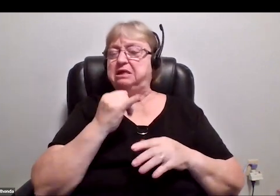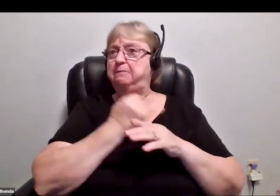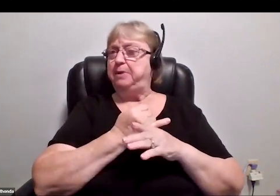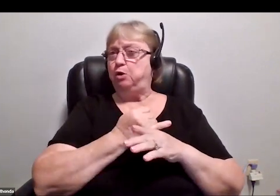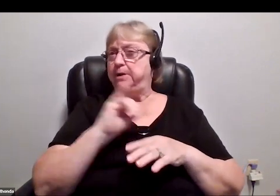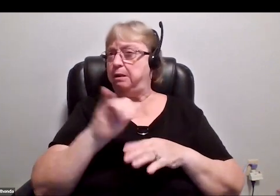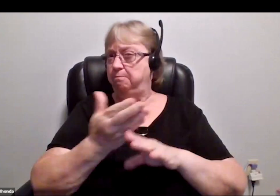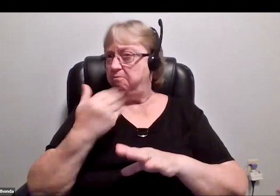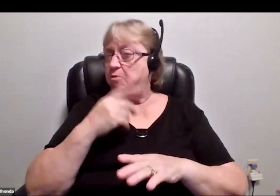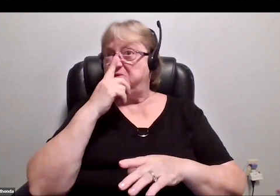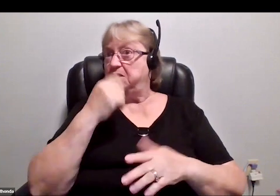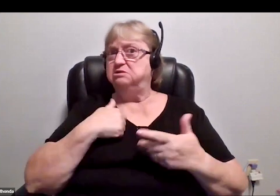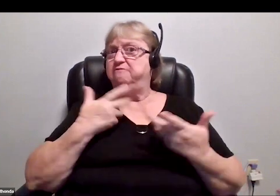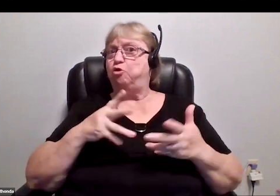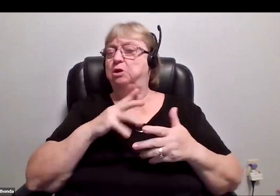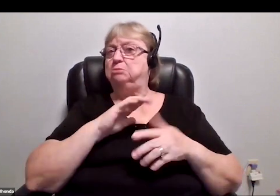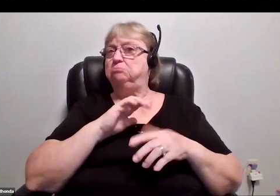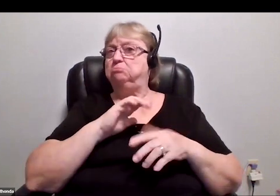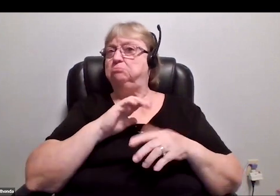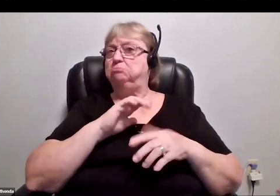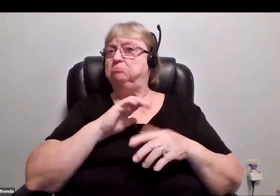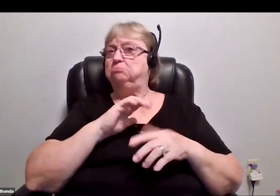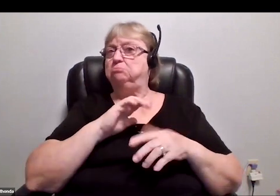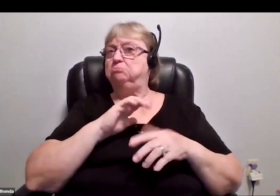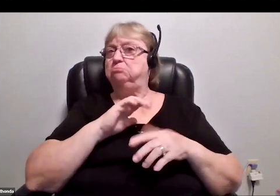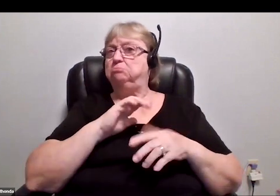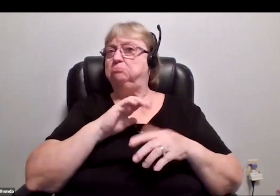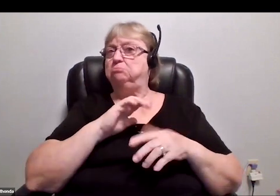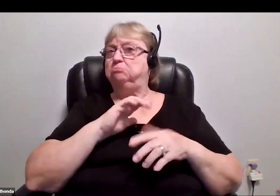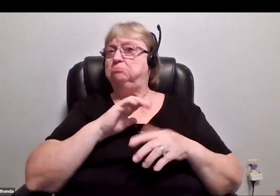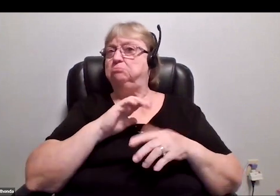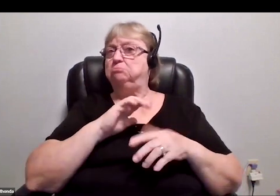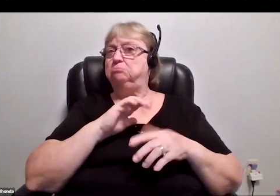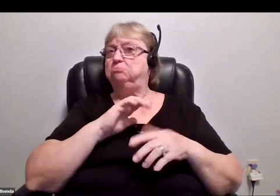because it's been accounted for. The idea that we're going to, come up